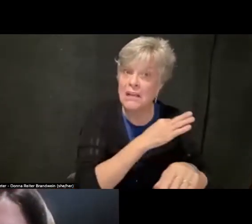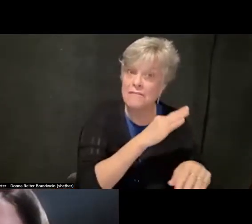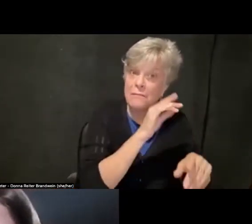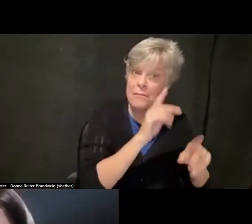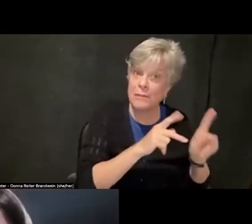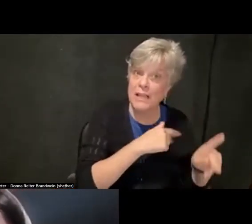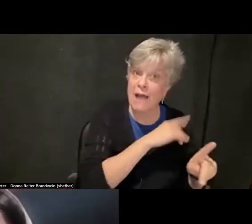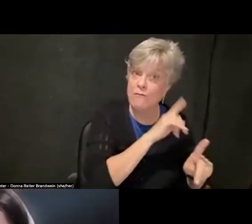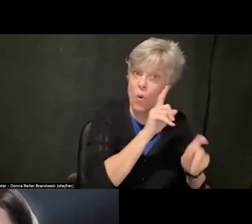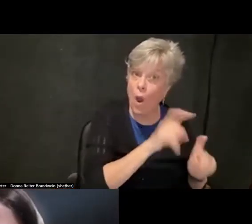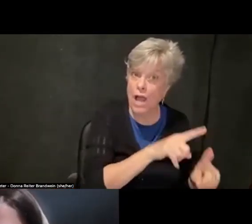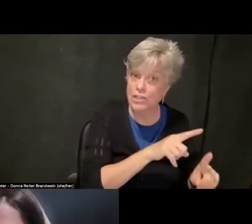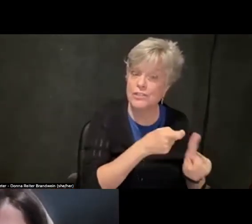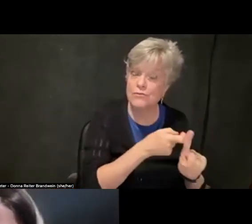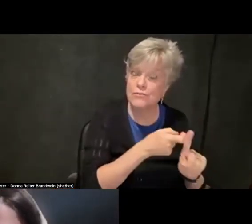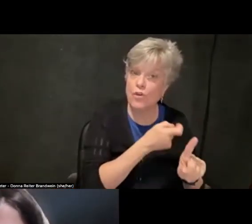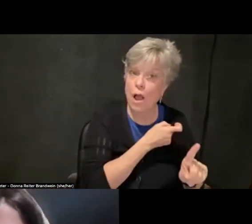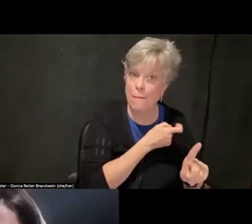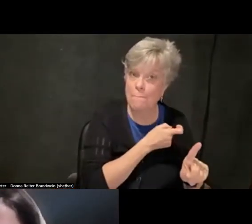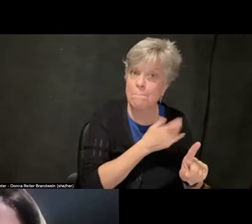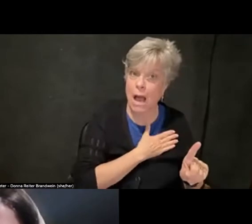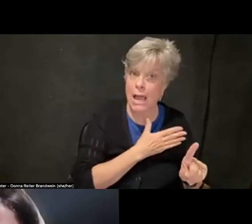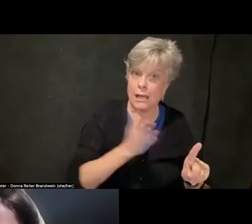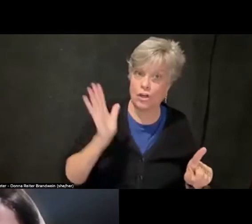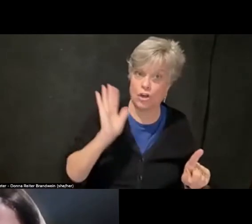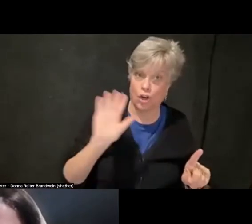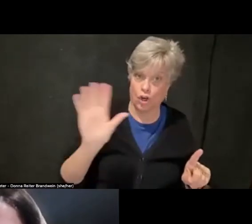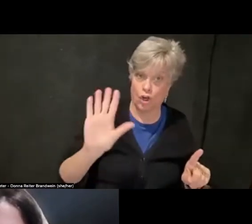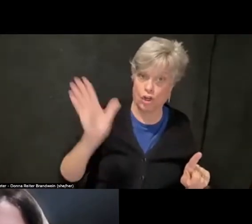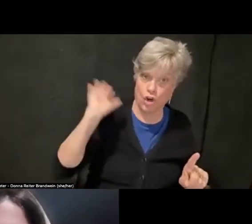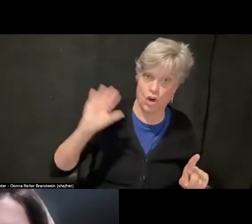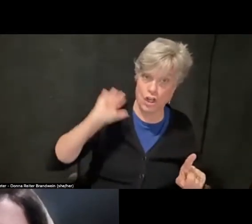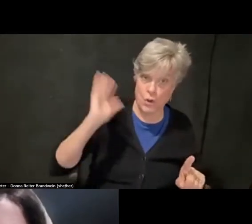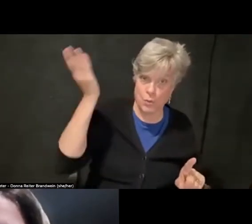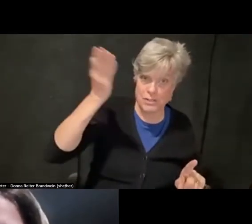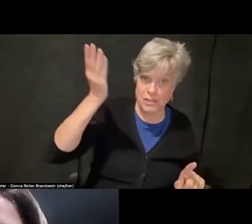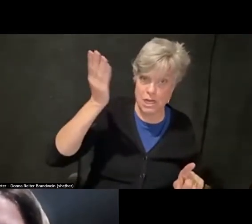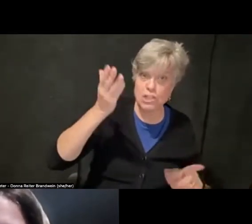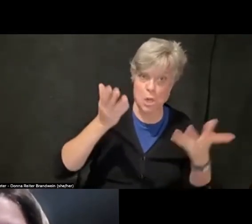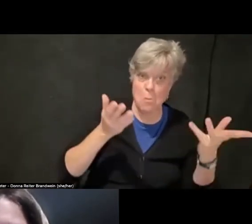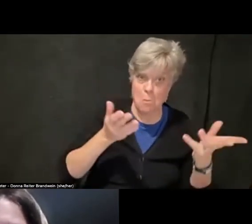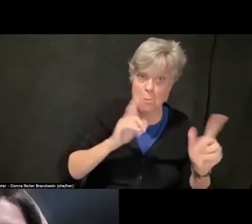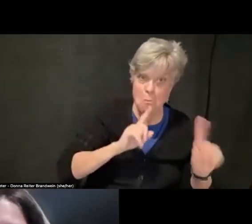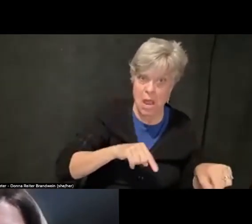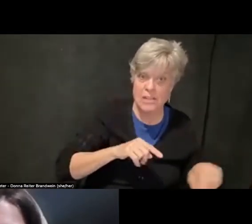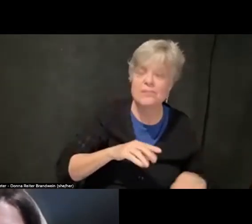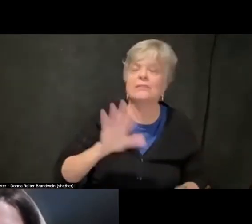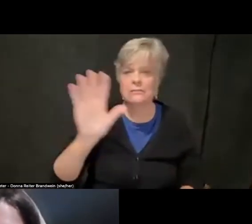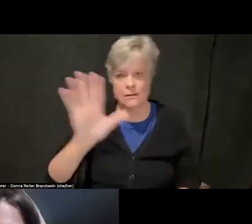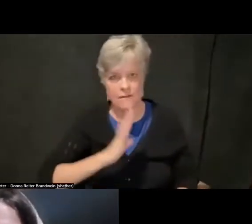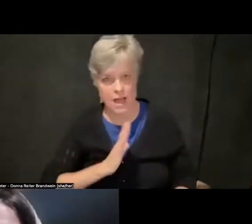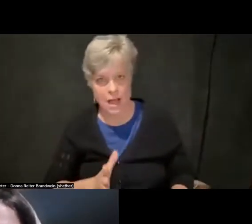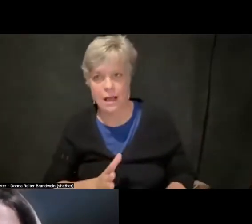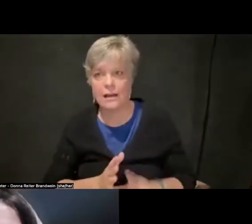Yeah, from my perspective, I just wanna hold space for the fact that I no longer work there,